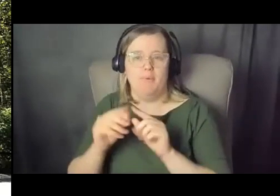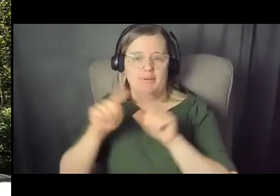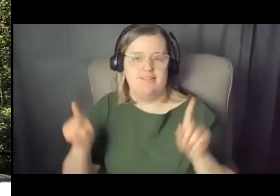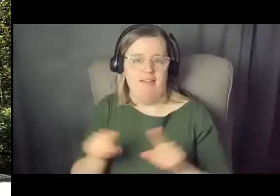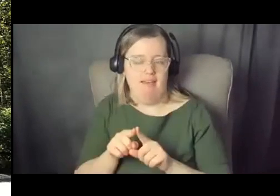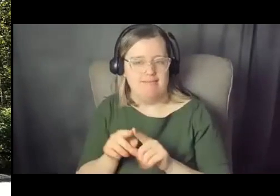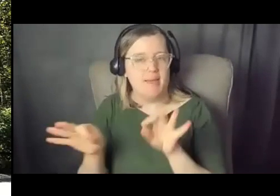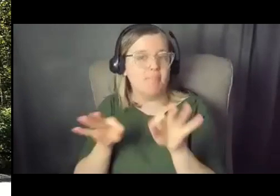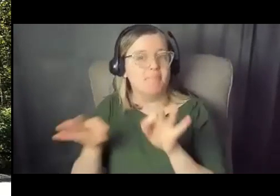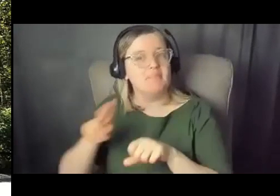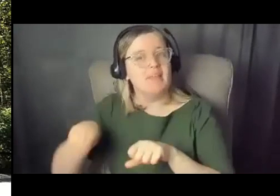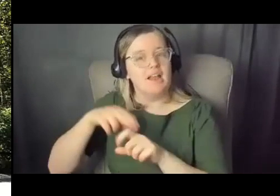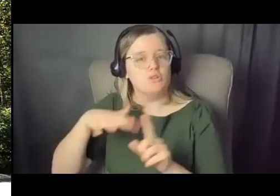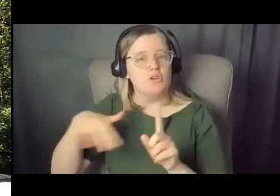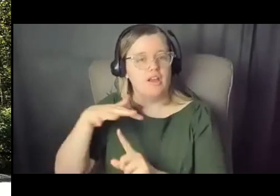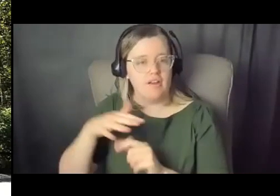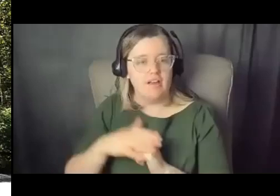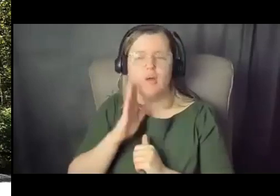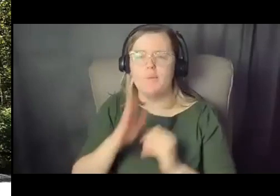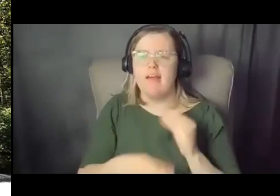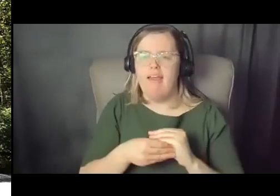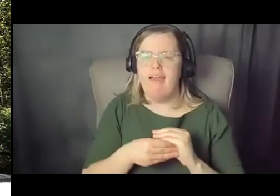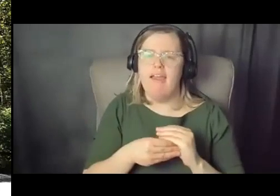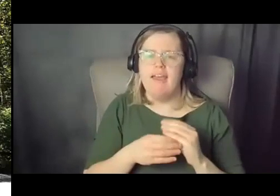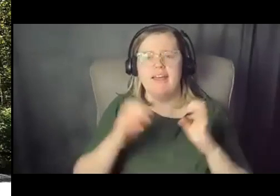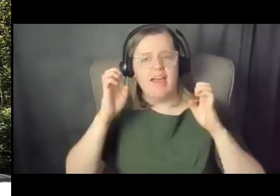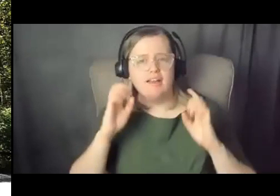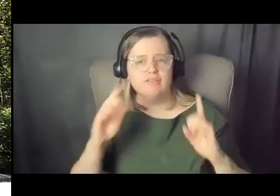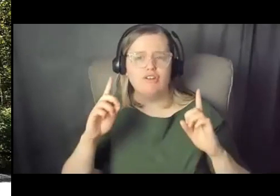The city will also be adding some educational signage about